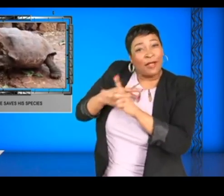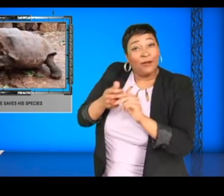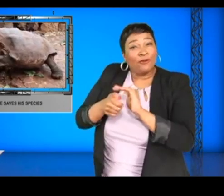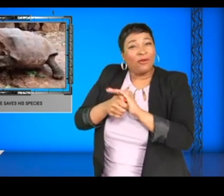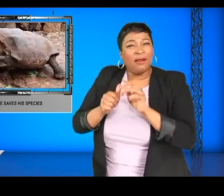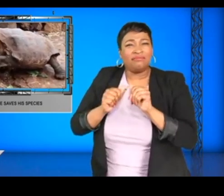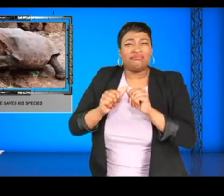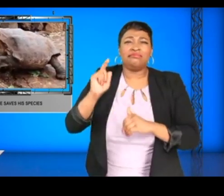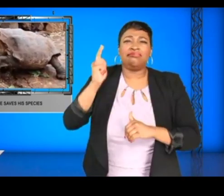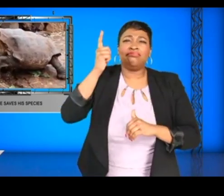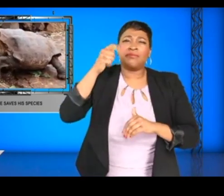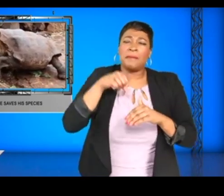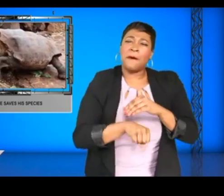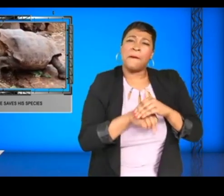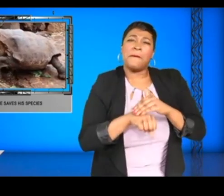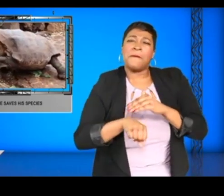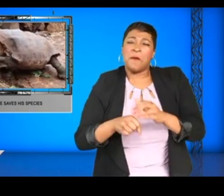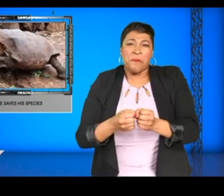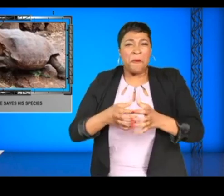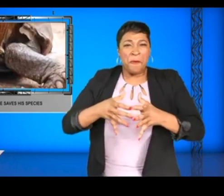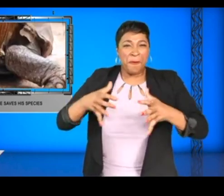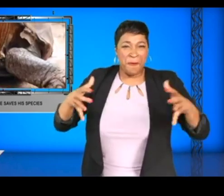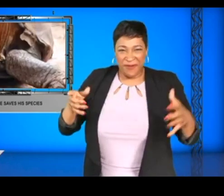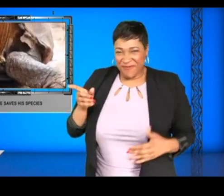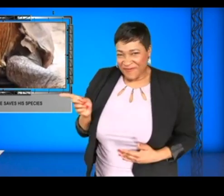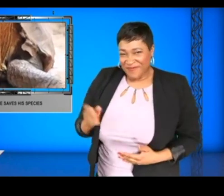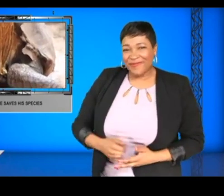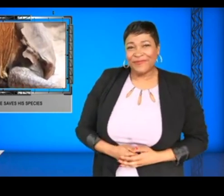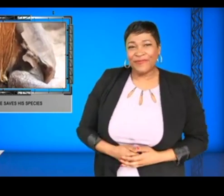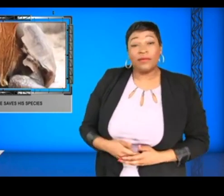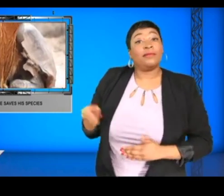subspecies doesn't go extinct.